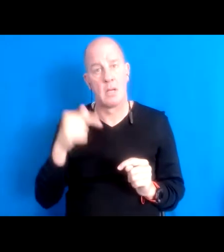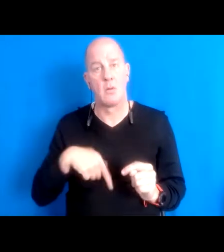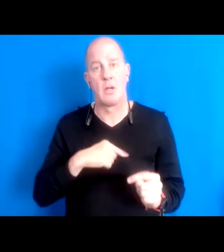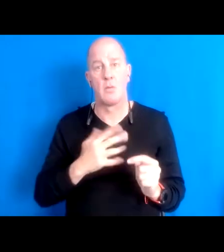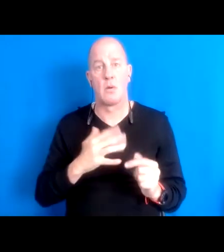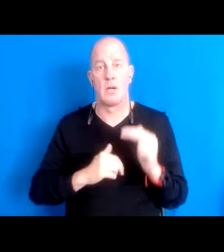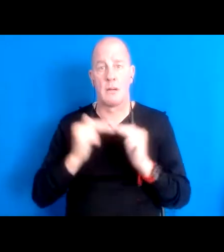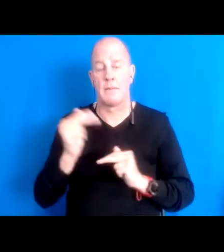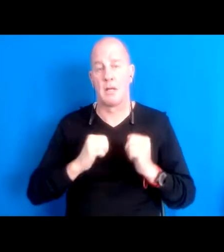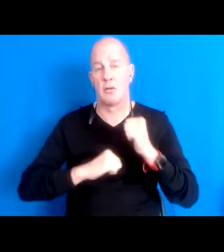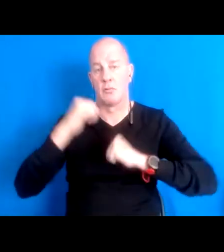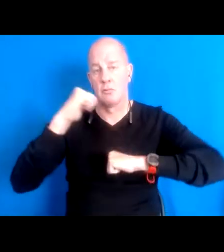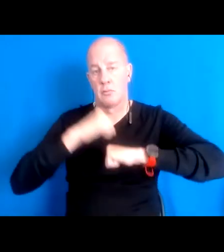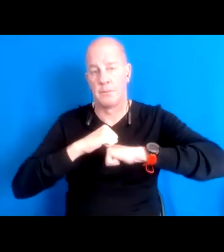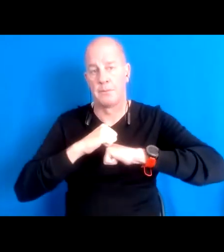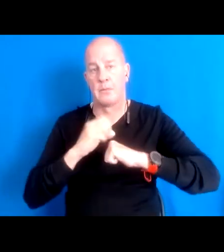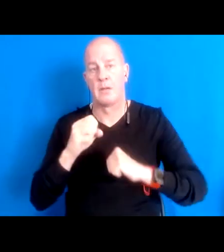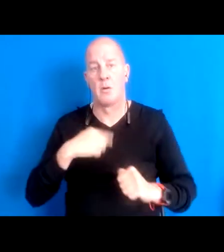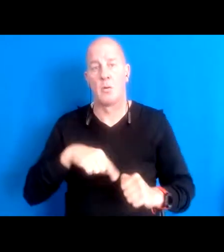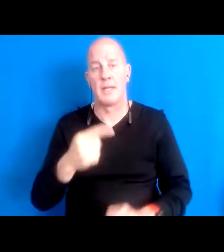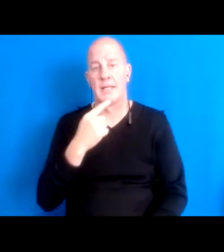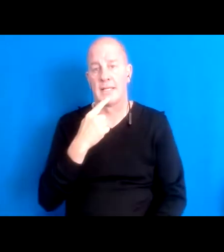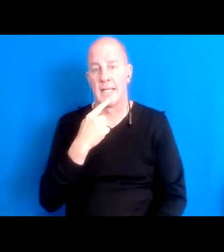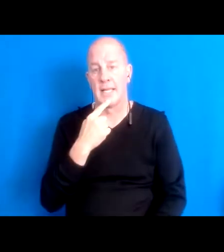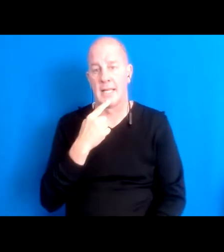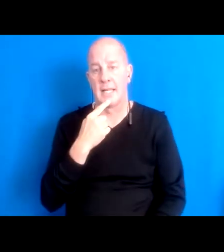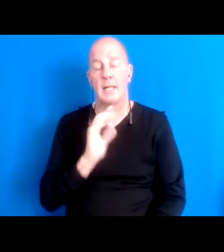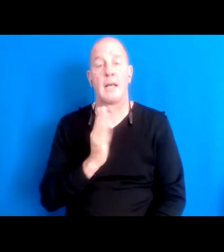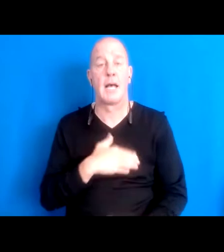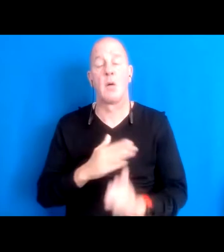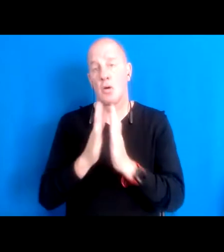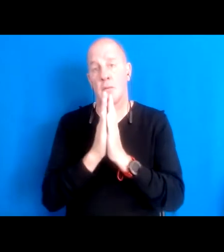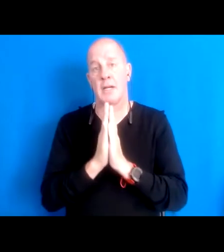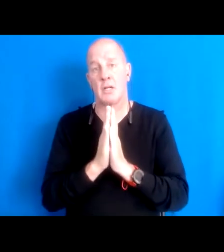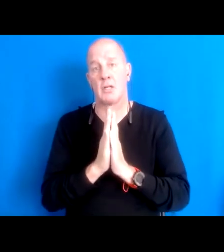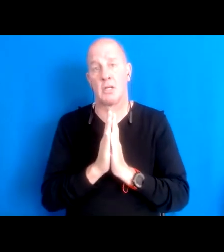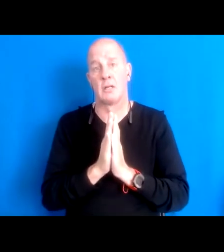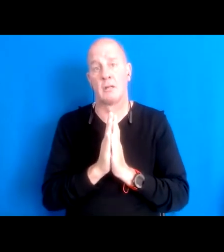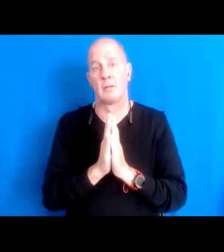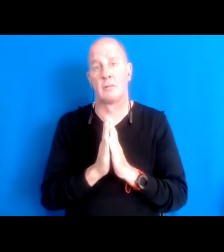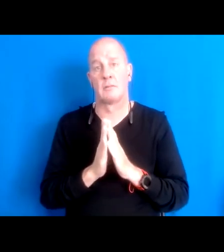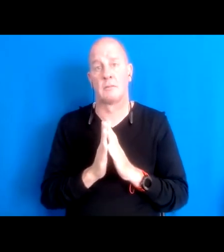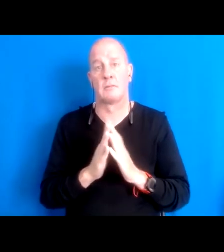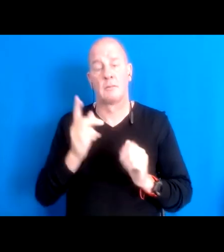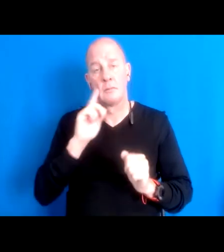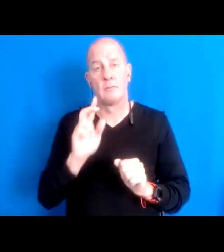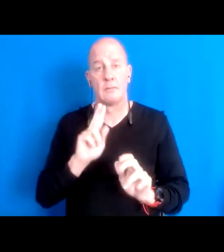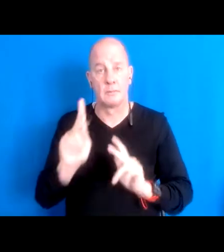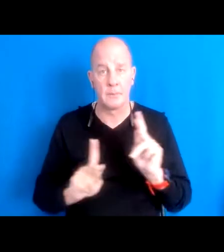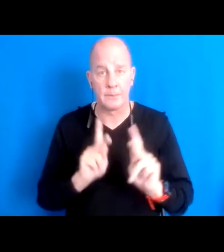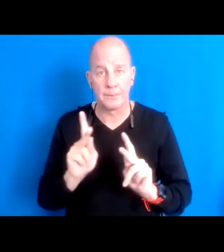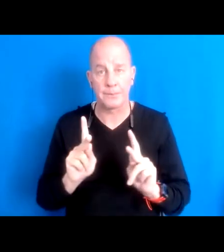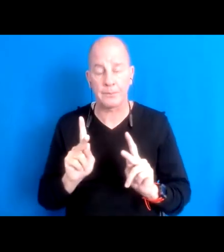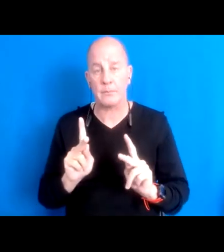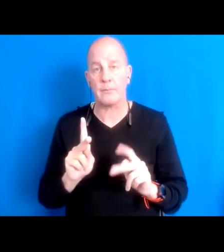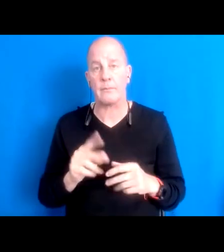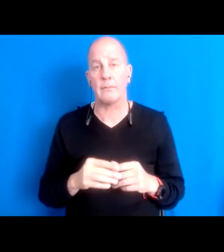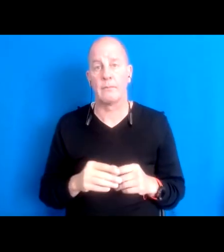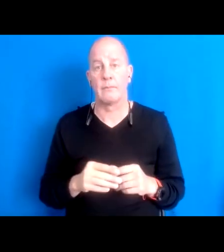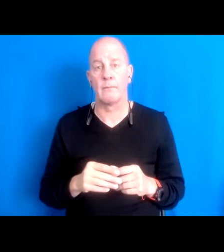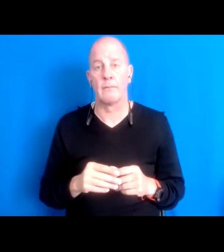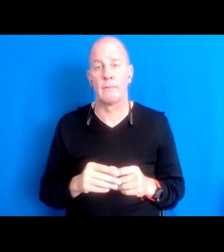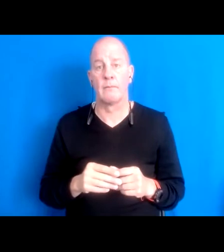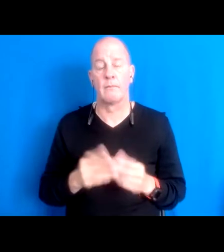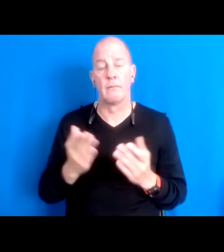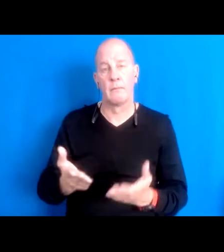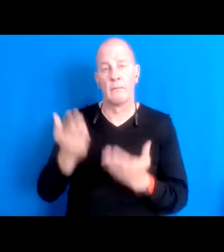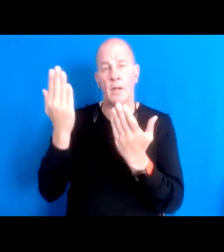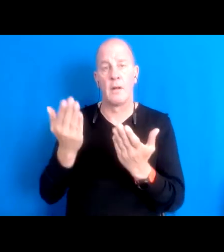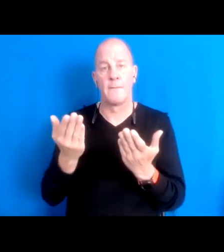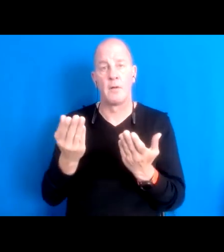so that we can say our prayers, or people say how offer rounding spaces for people are